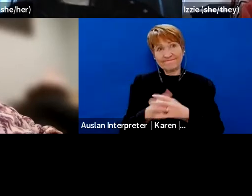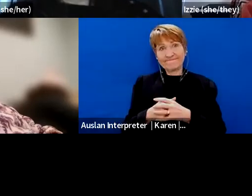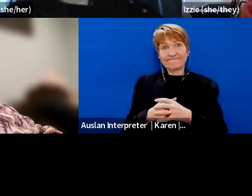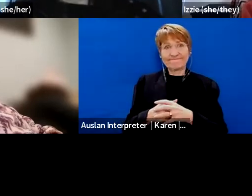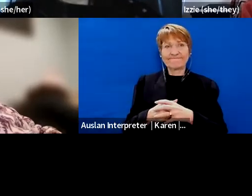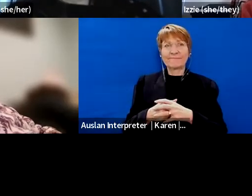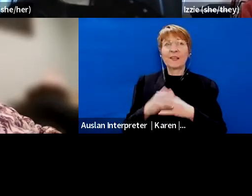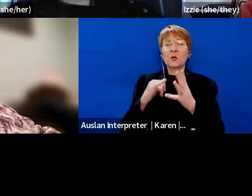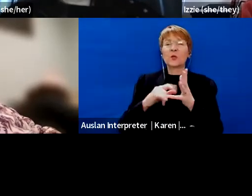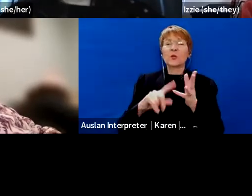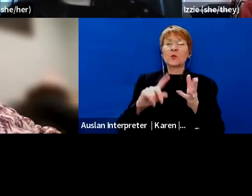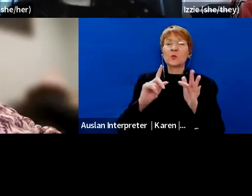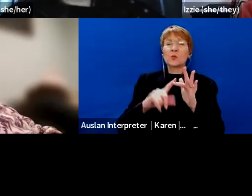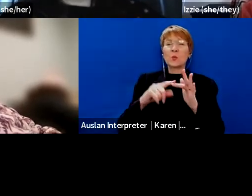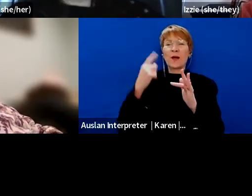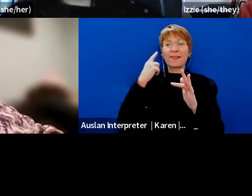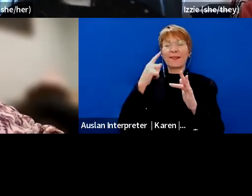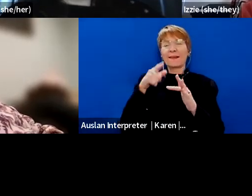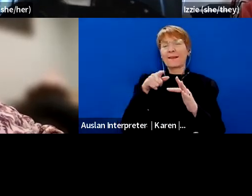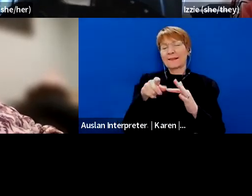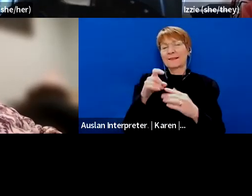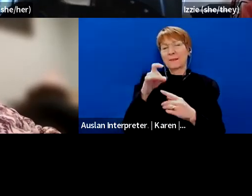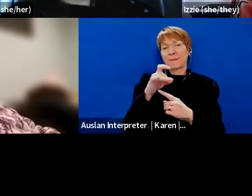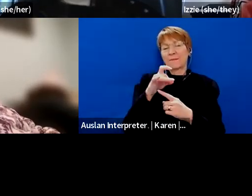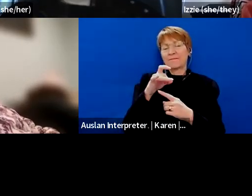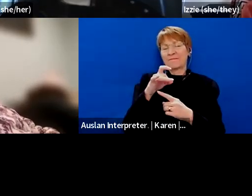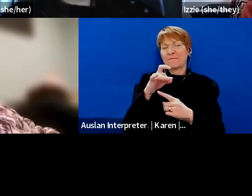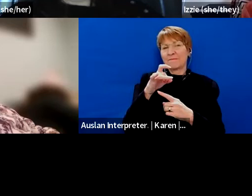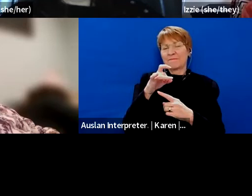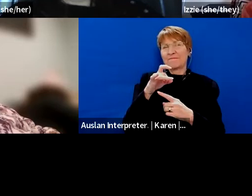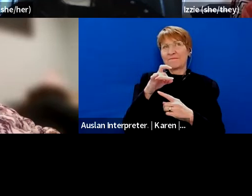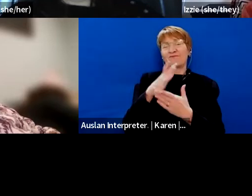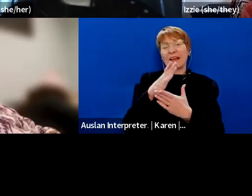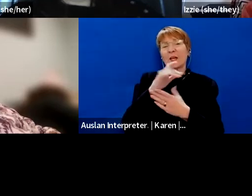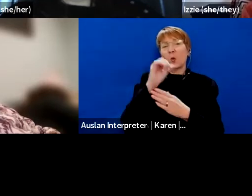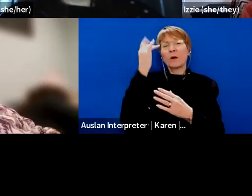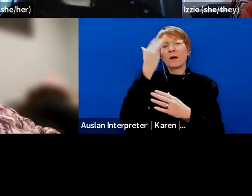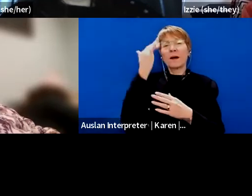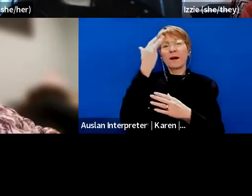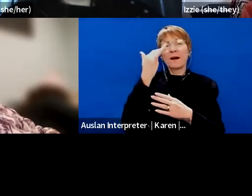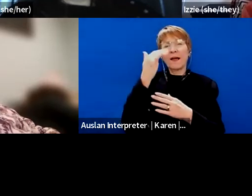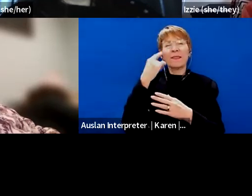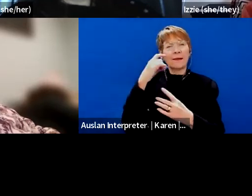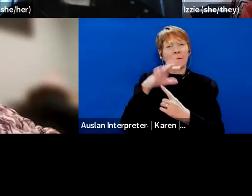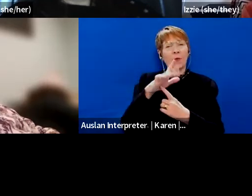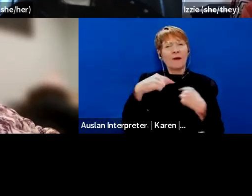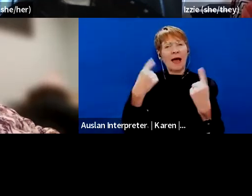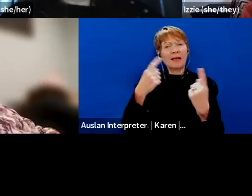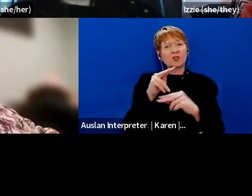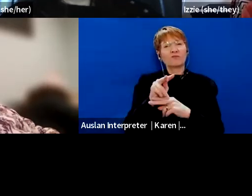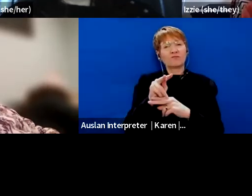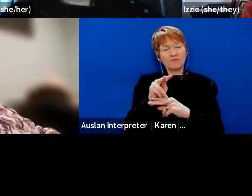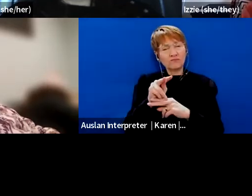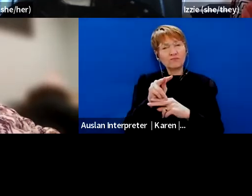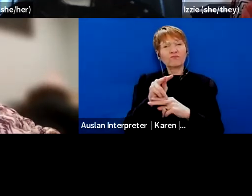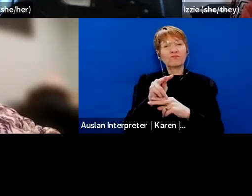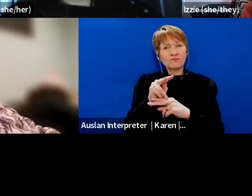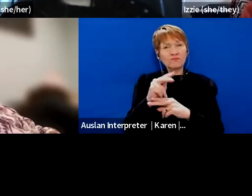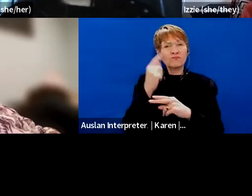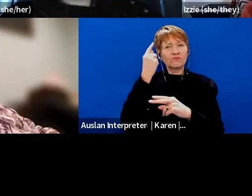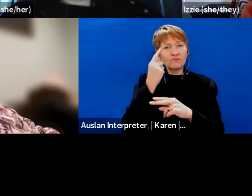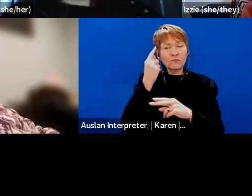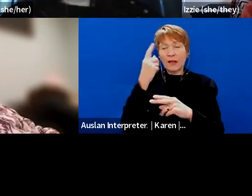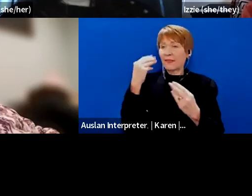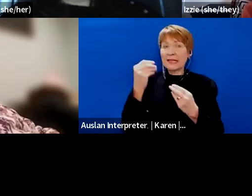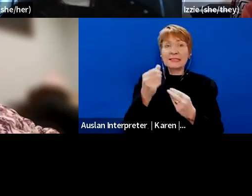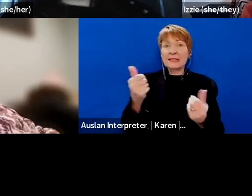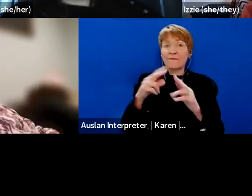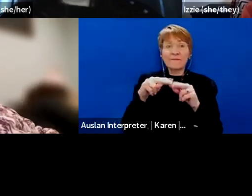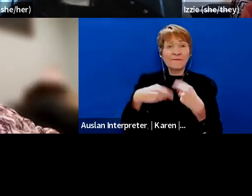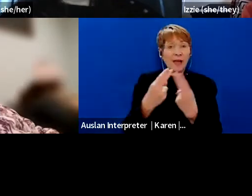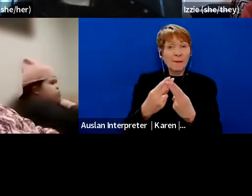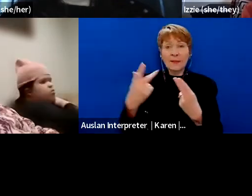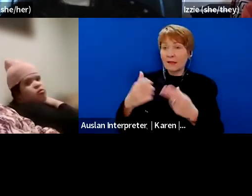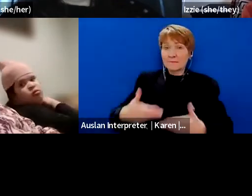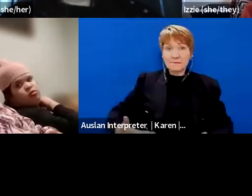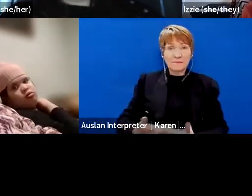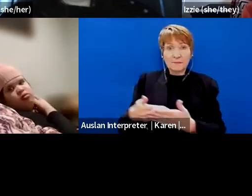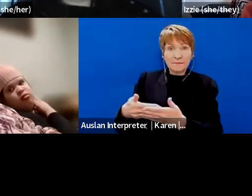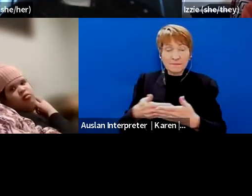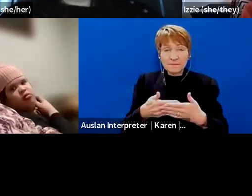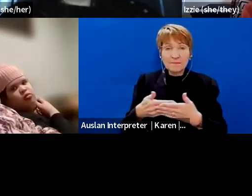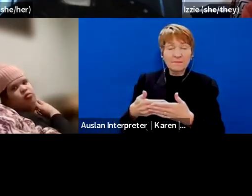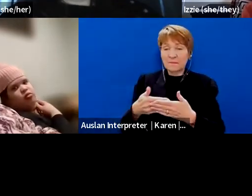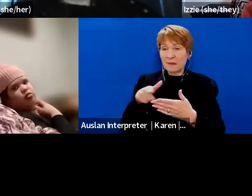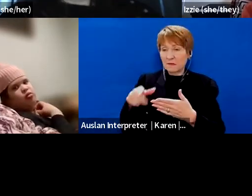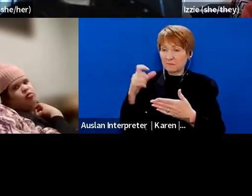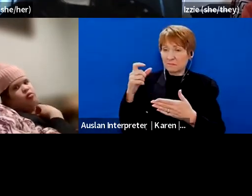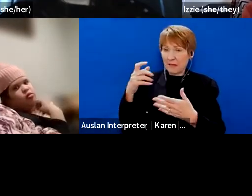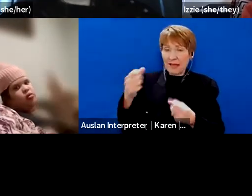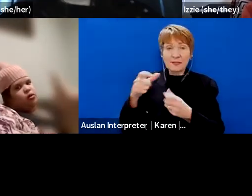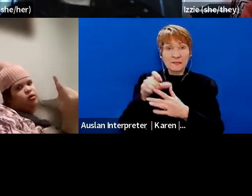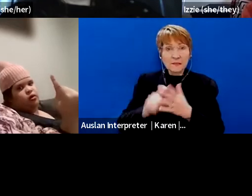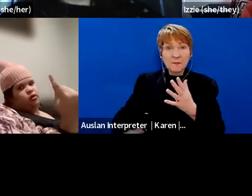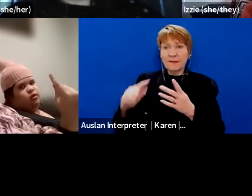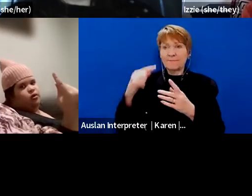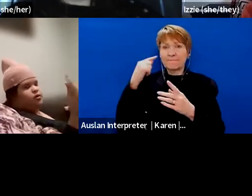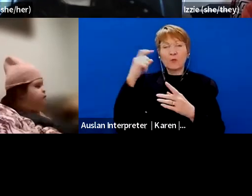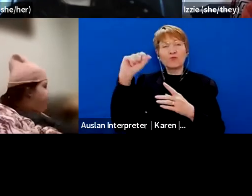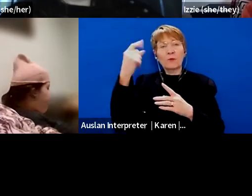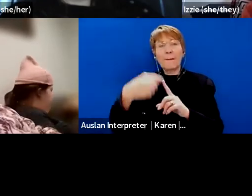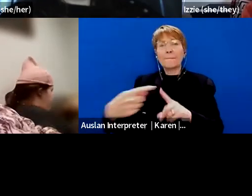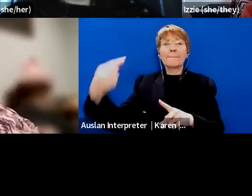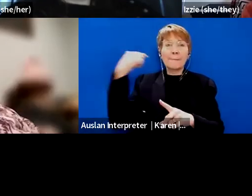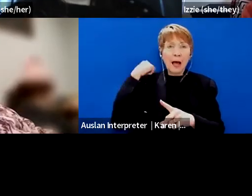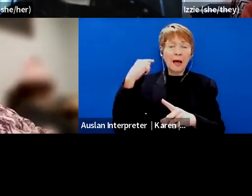Yeah, and I think I think that's an important reflection, which is why sometimes I suppose families that didn't you know have just had a child or a newly discovered diagnosis to recognize some of the challenges that have come before and some of these